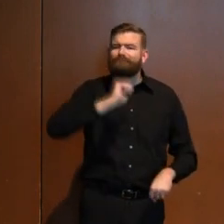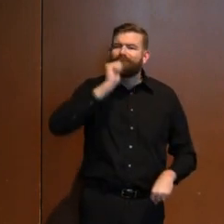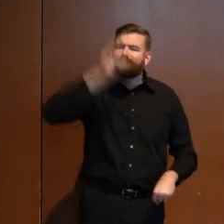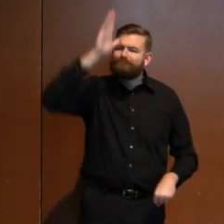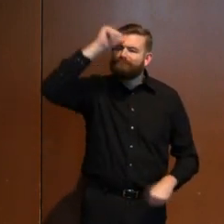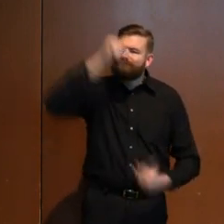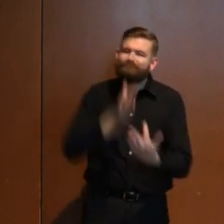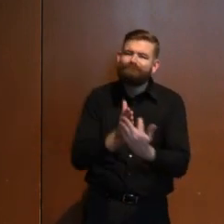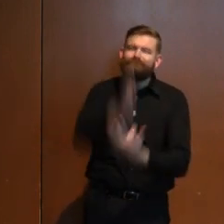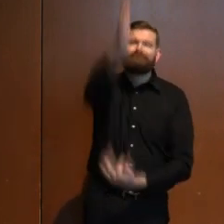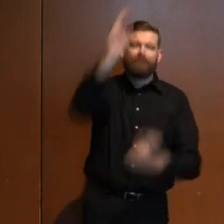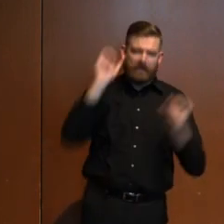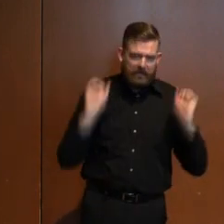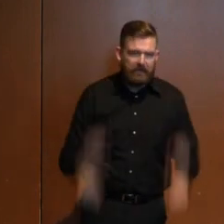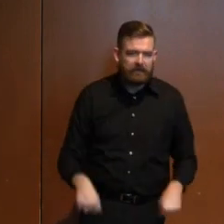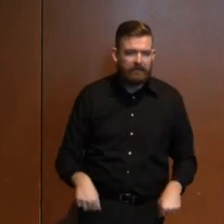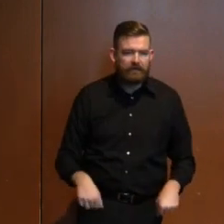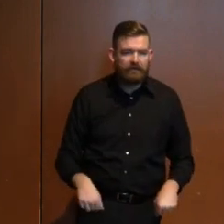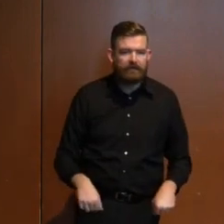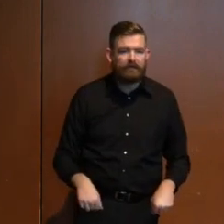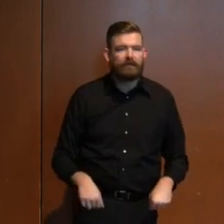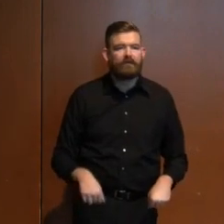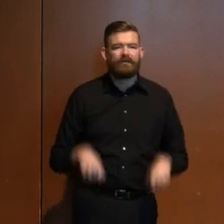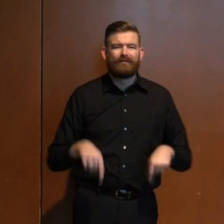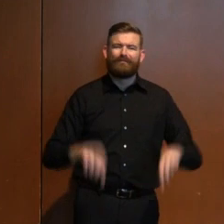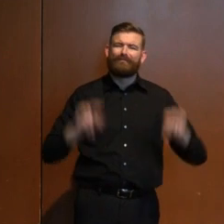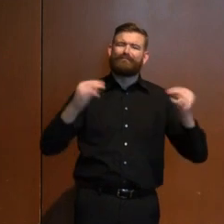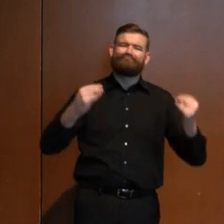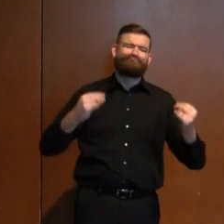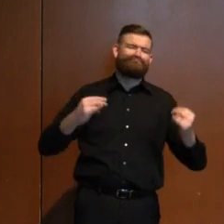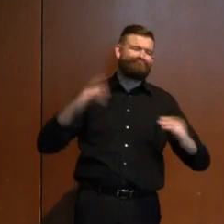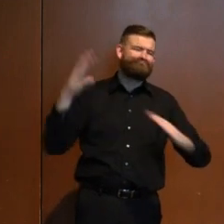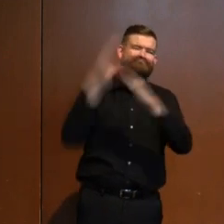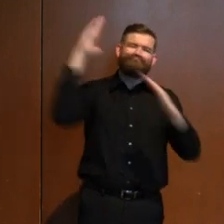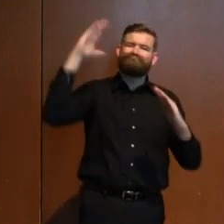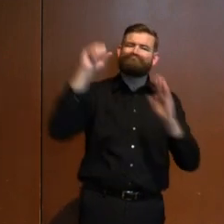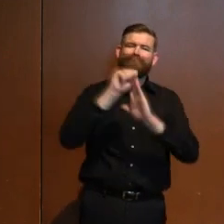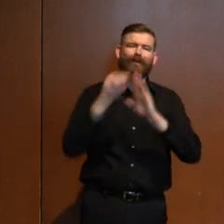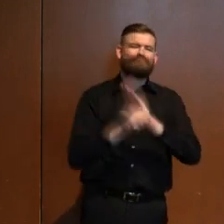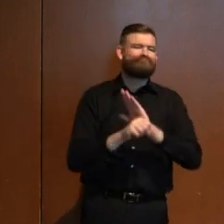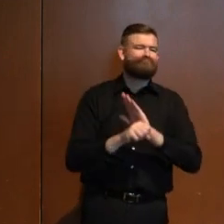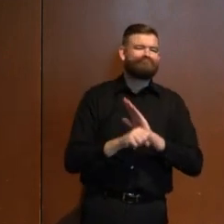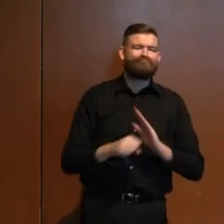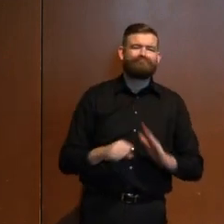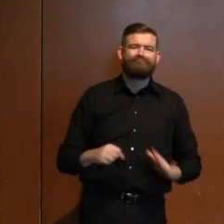TOGETHER. WE WILL ALL PULL THROUGH THIS TOGETHER. WE'RE IN EXTRAORDINARY STATE.